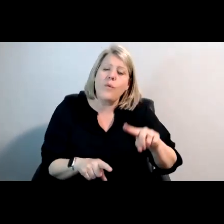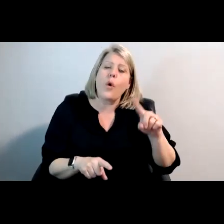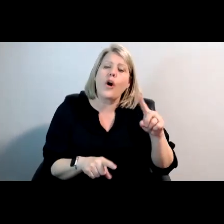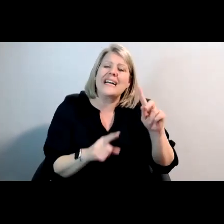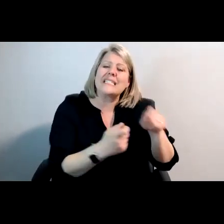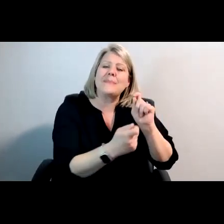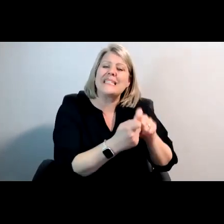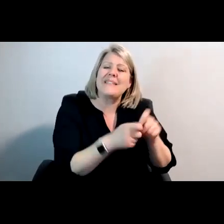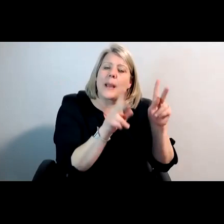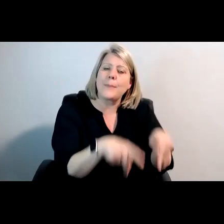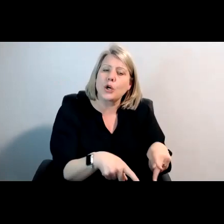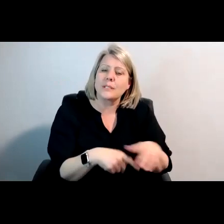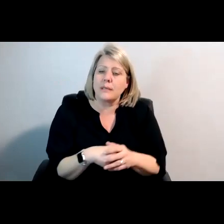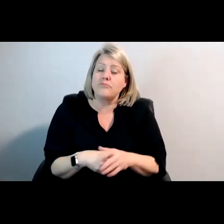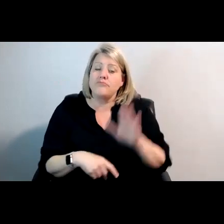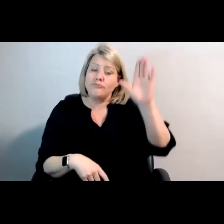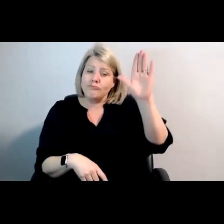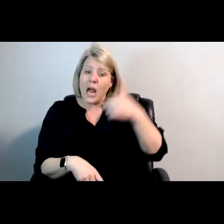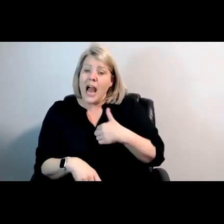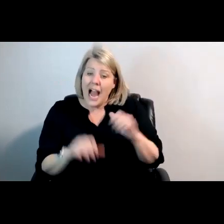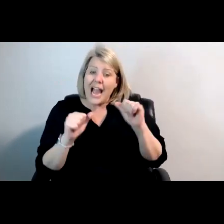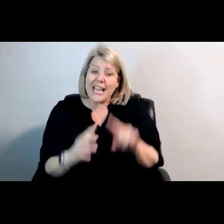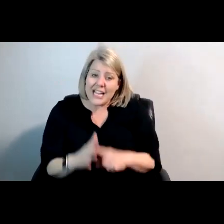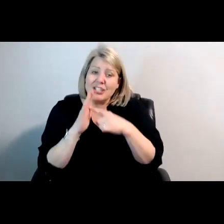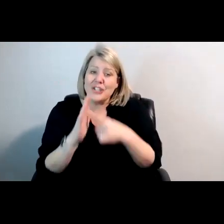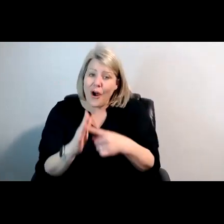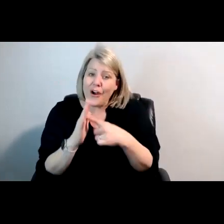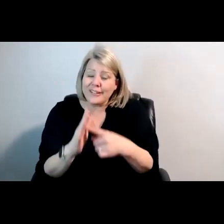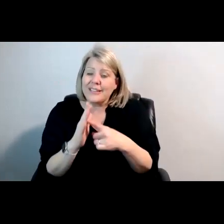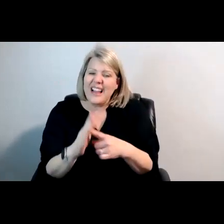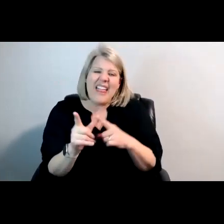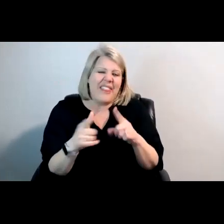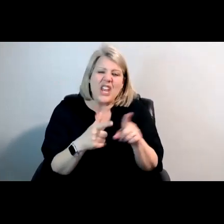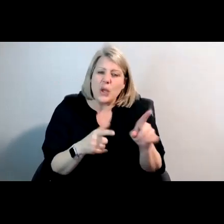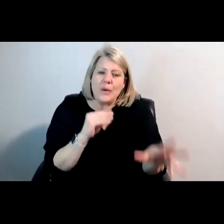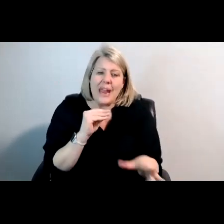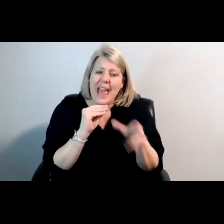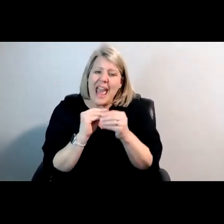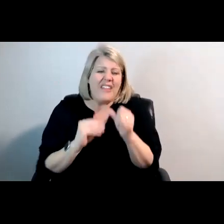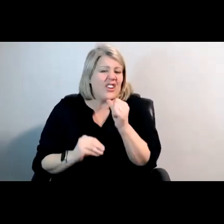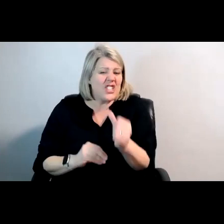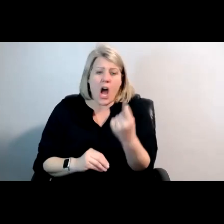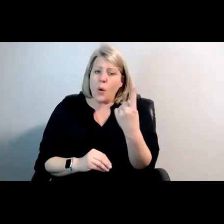[Morgan] I can start off, but I'm sure Lauren Tina have other ideas as well. I don't think there's one best way because it depends